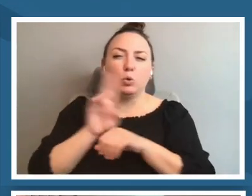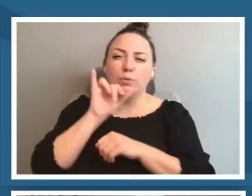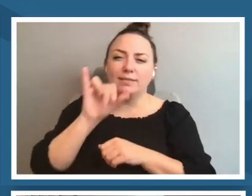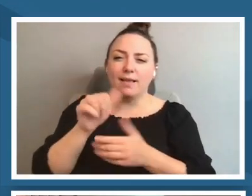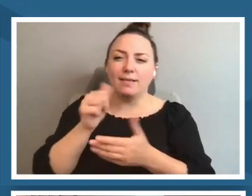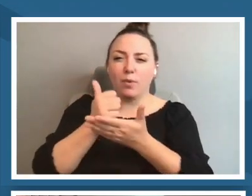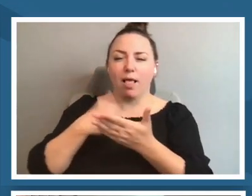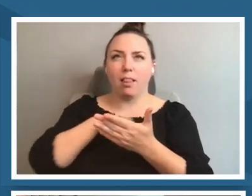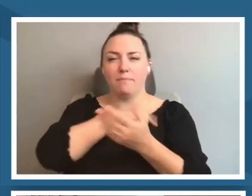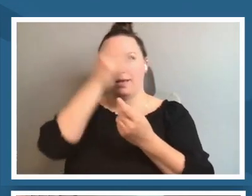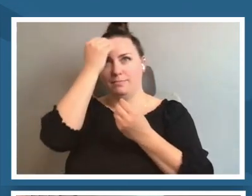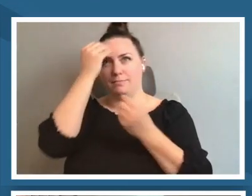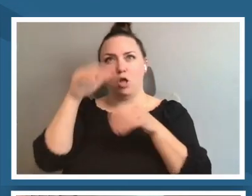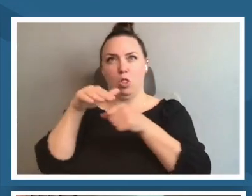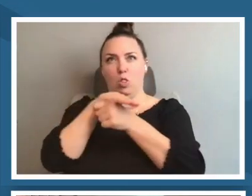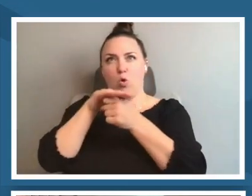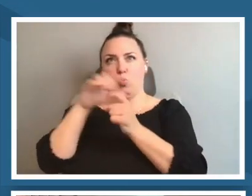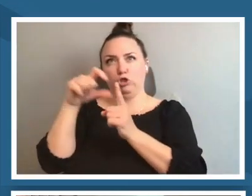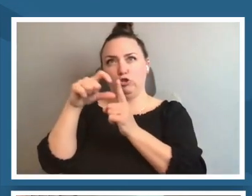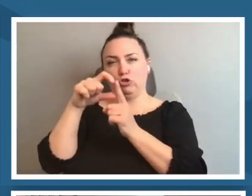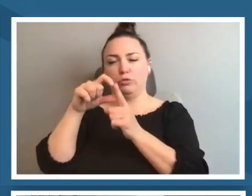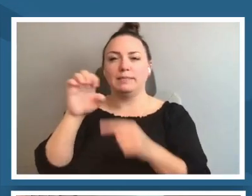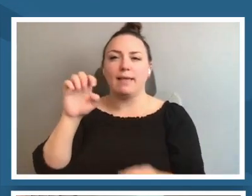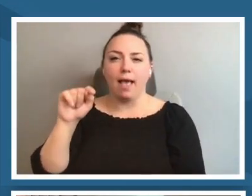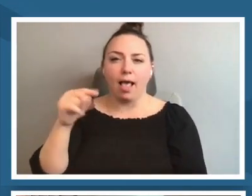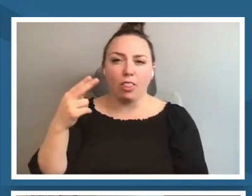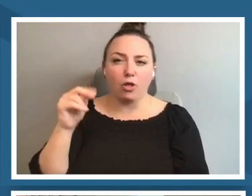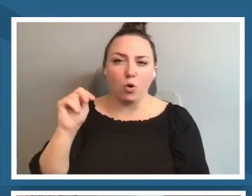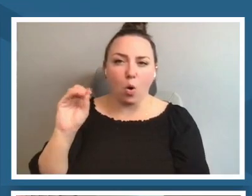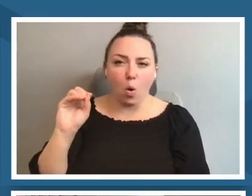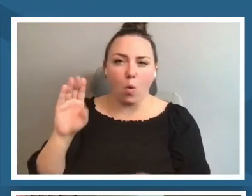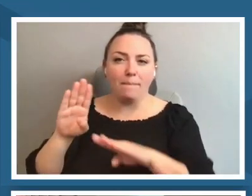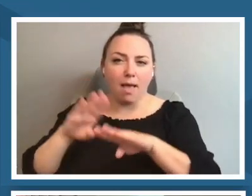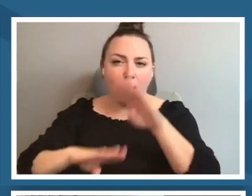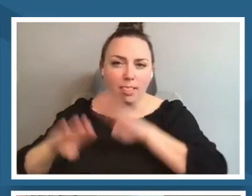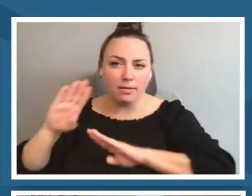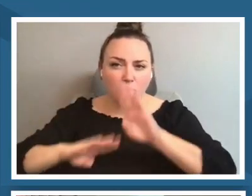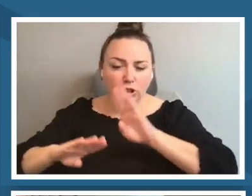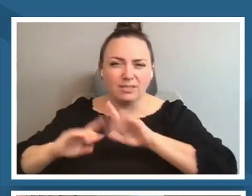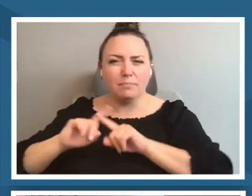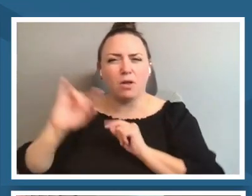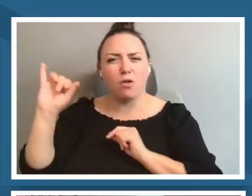terms thinking about ethnobiology but also making